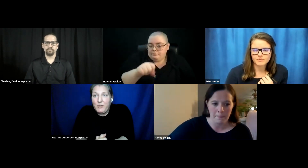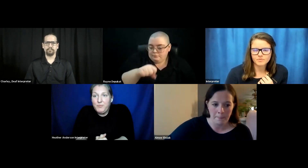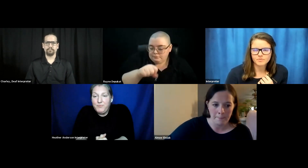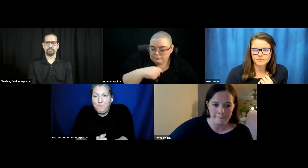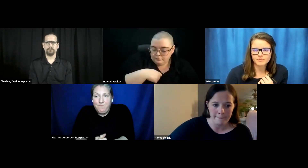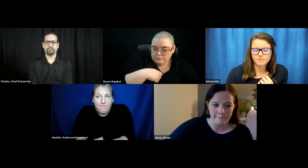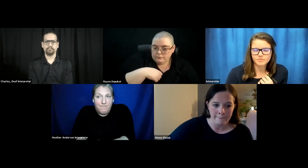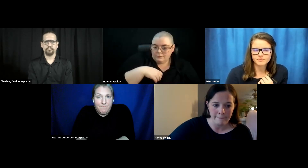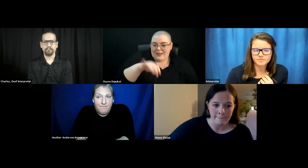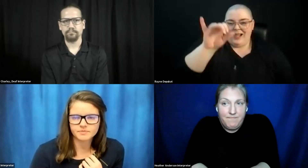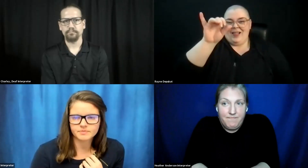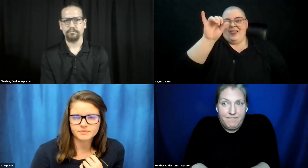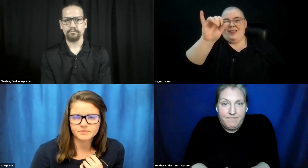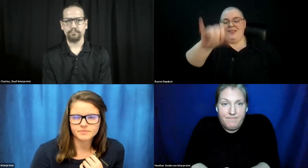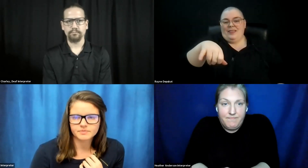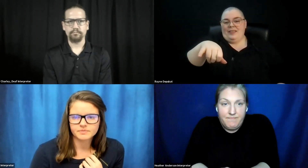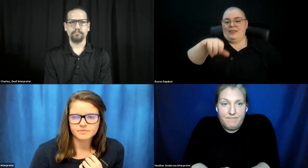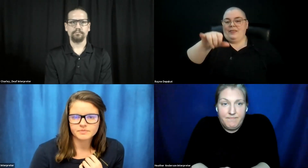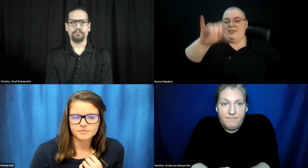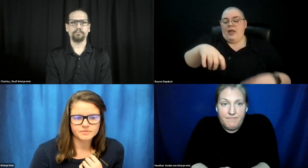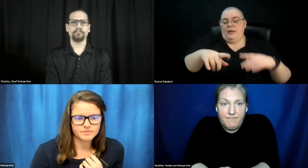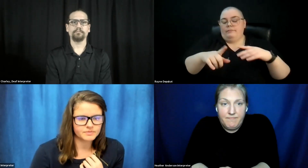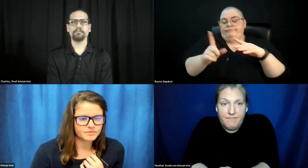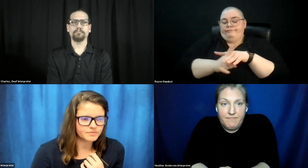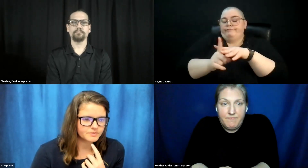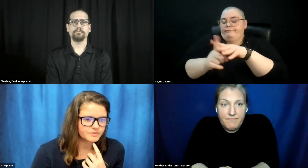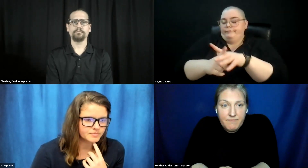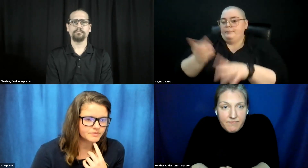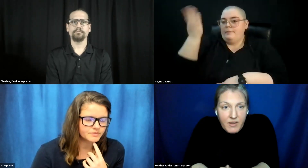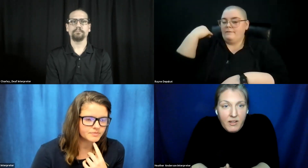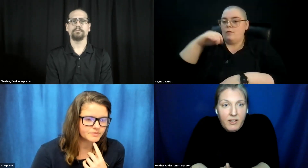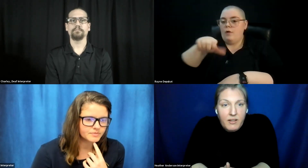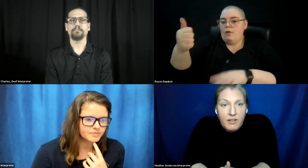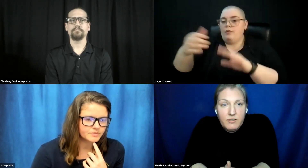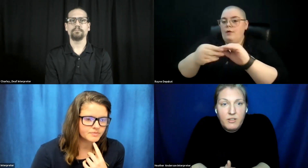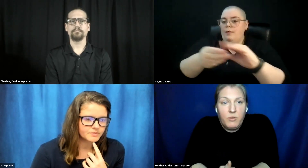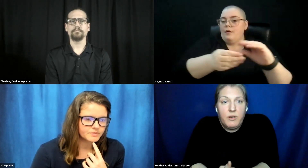Thank you.